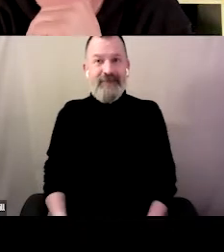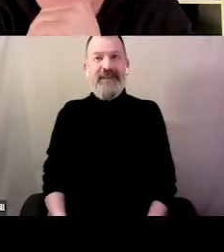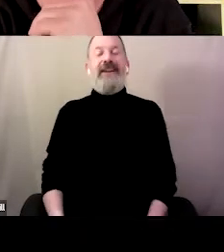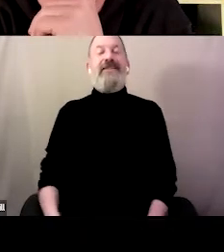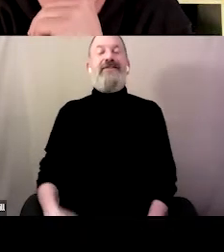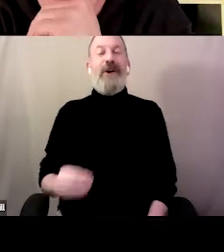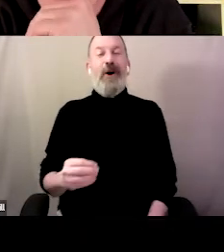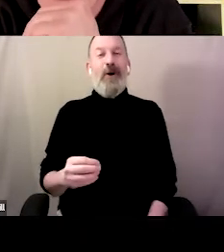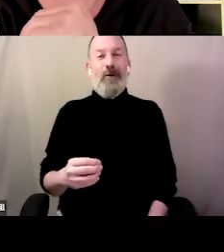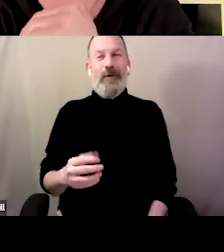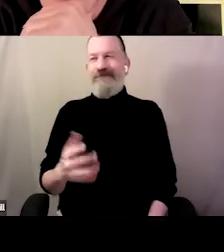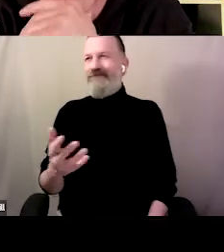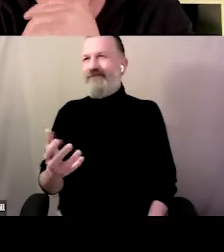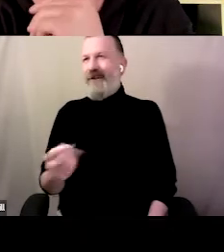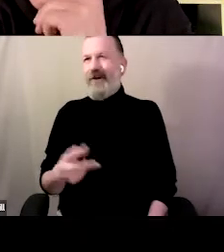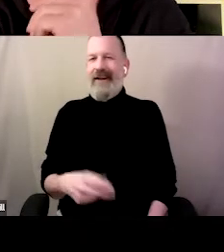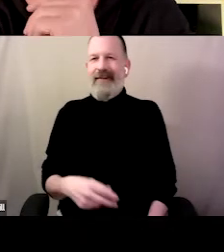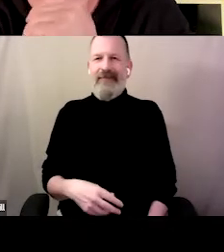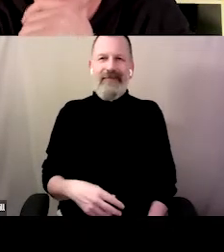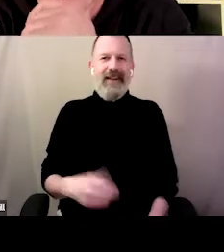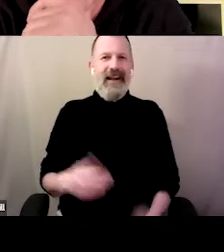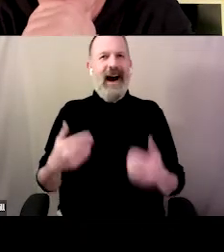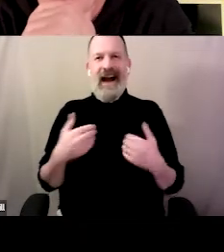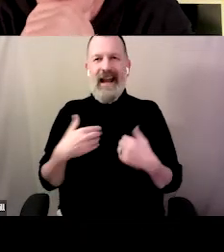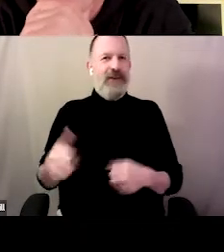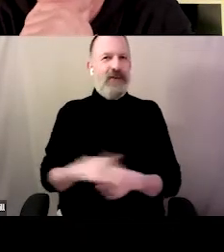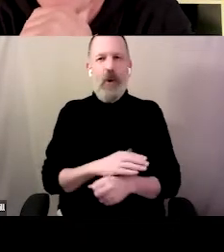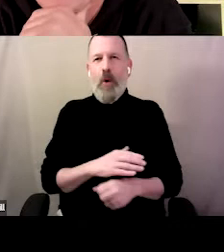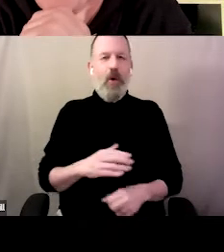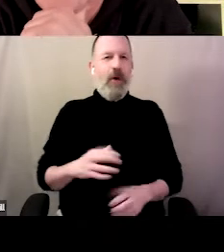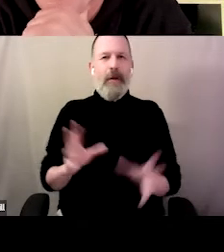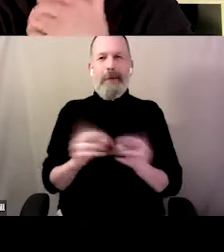CalebBarlow: You know, this whole meeting on maritime security and, you know, think about the cyber threats.